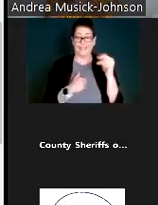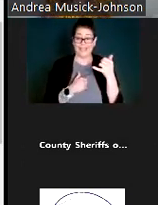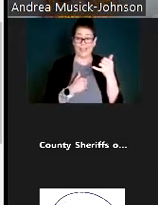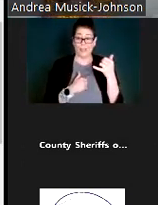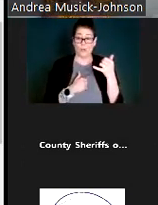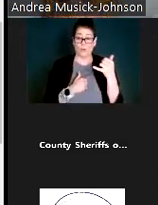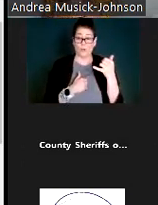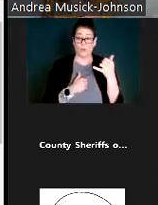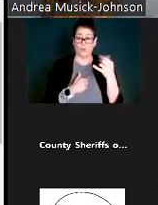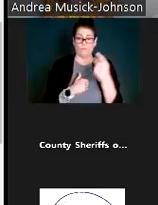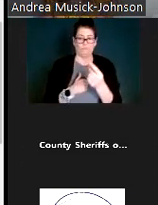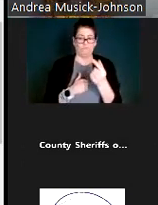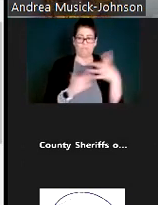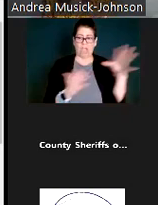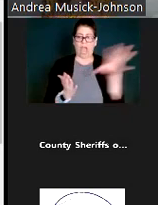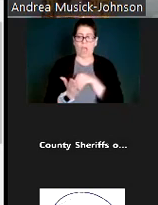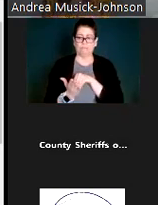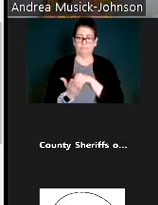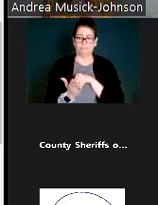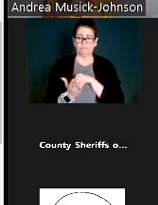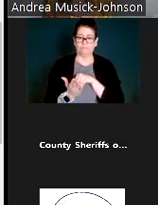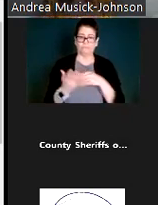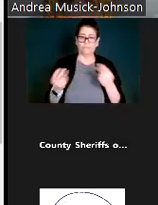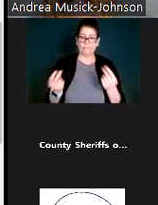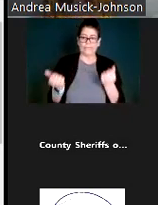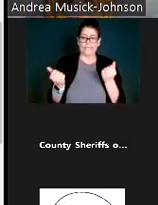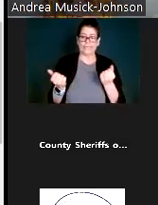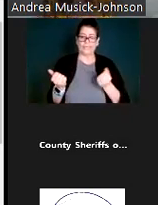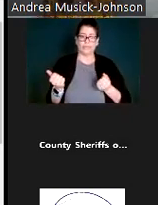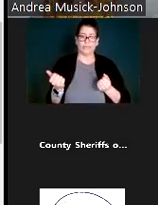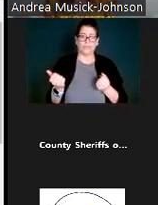completely take you out of VINE completely. So that's just something I wanted to touch base on.